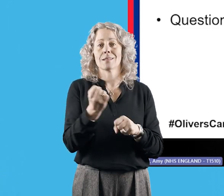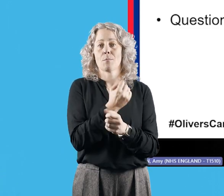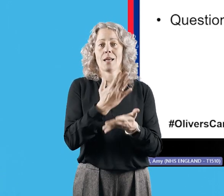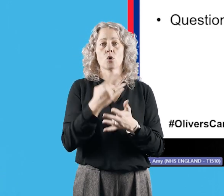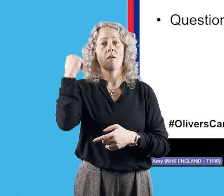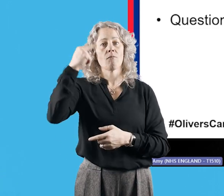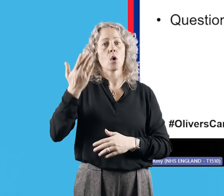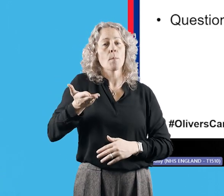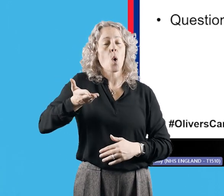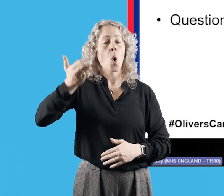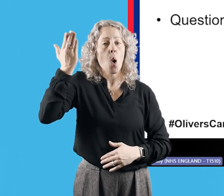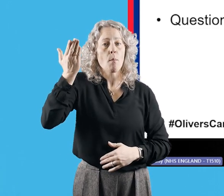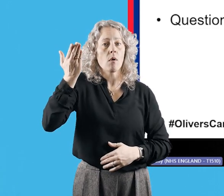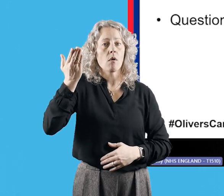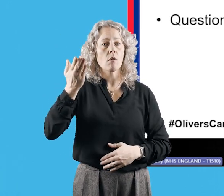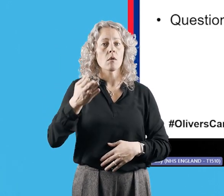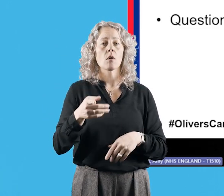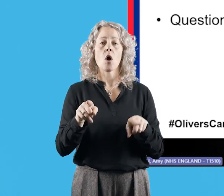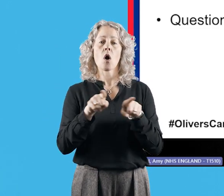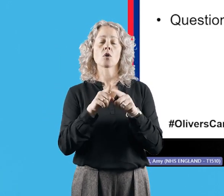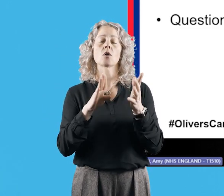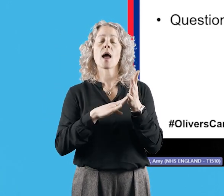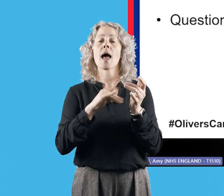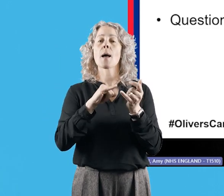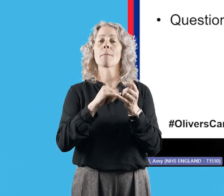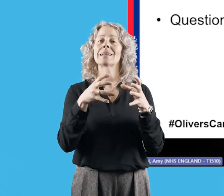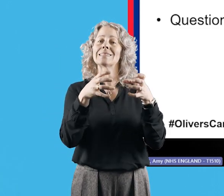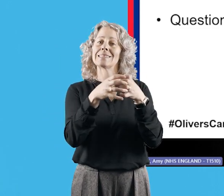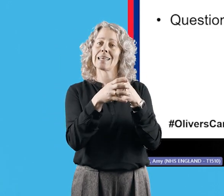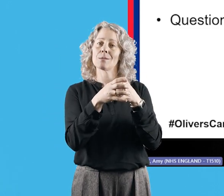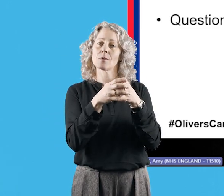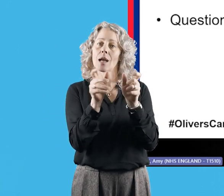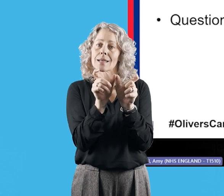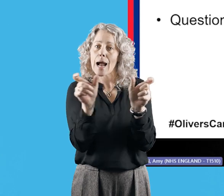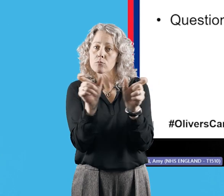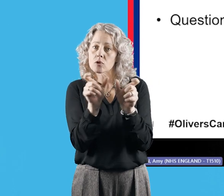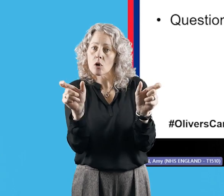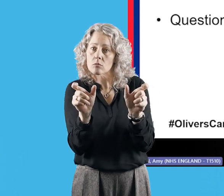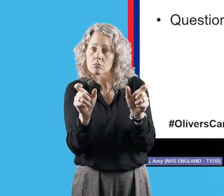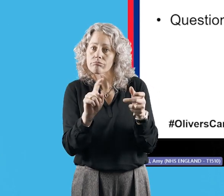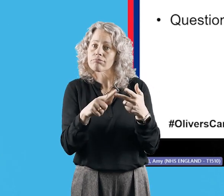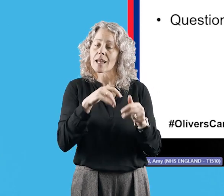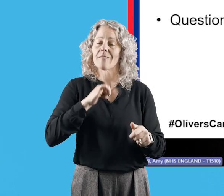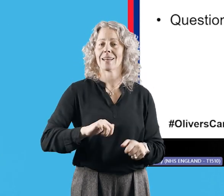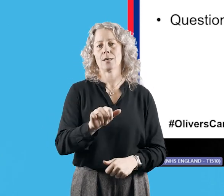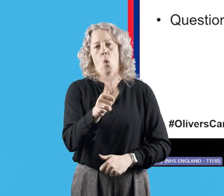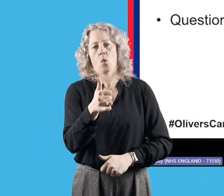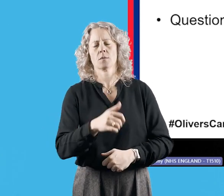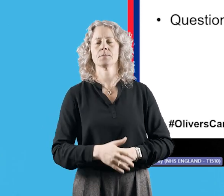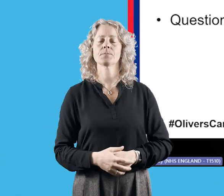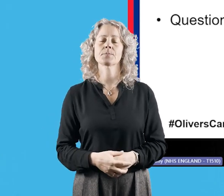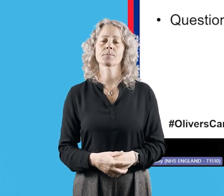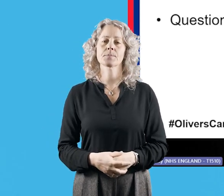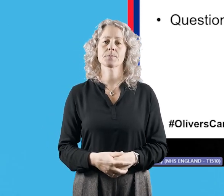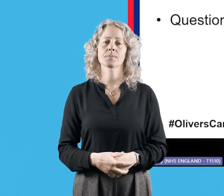volume is turned up and your MS Teams' close captions are turned on if you would like to see those captions.